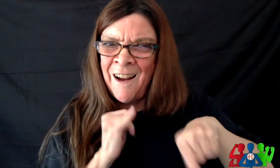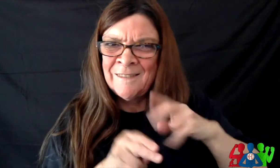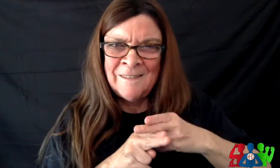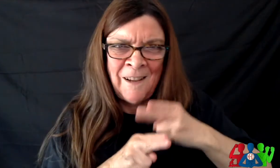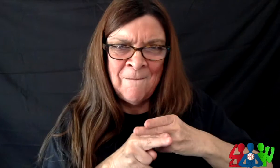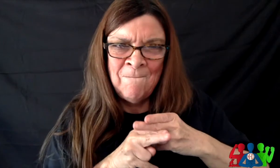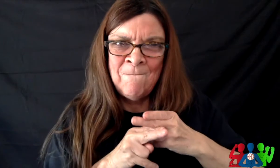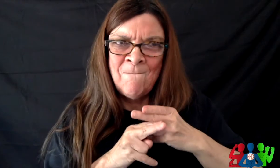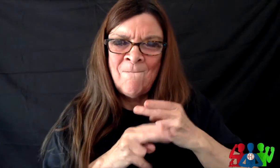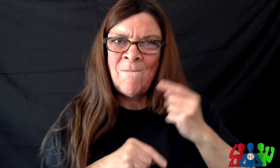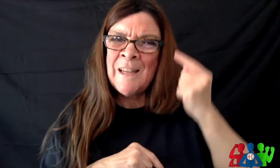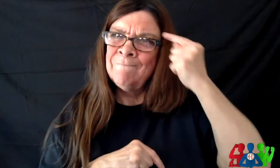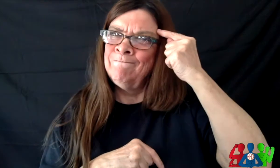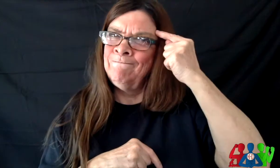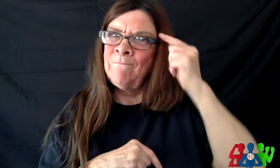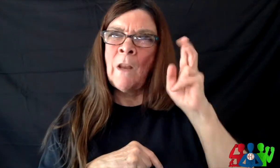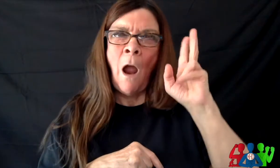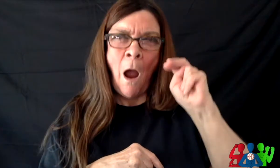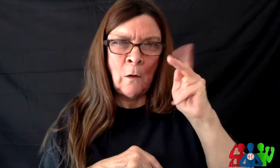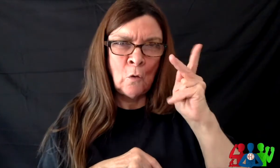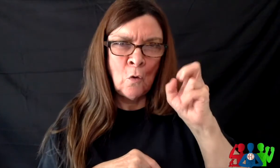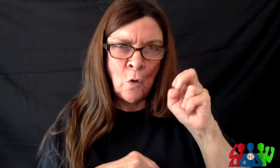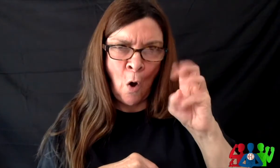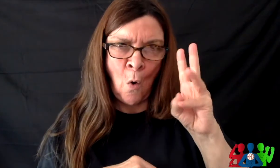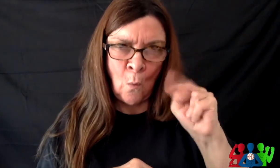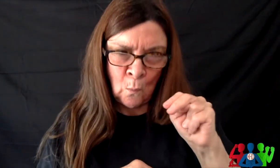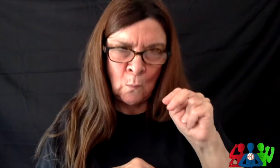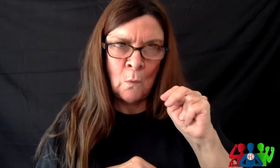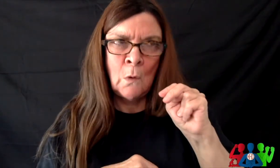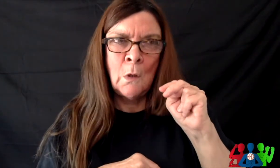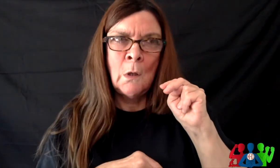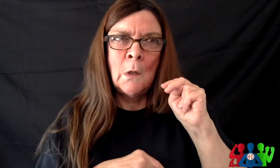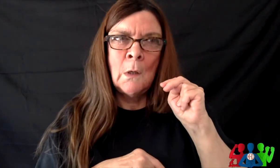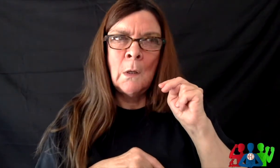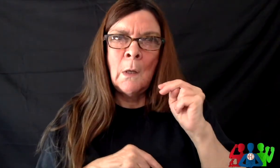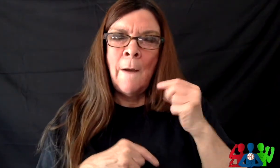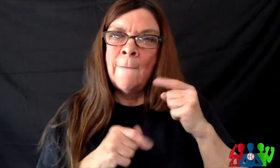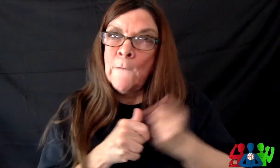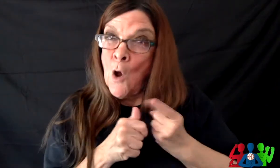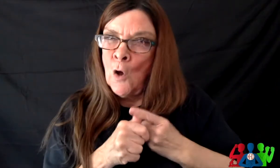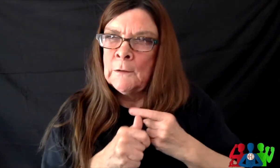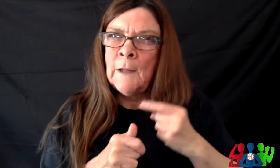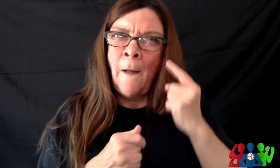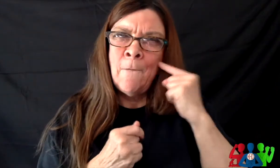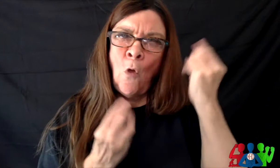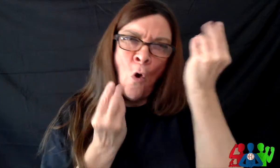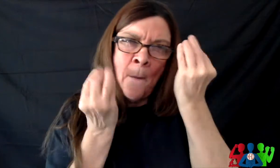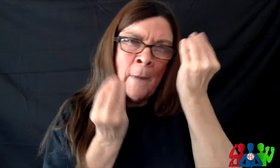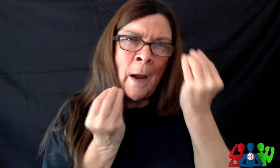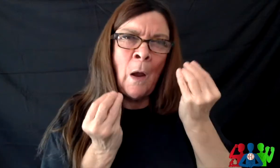contribution, right, not being able to find somebody with an X-last name, and deciding to